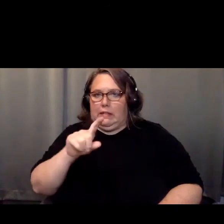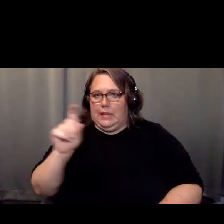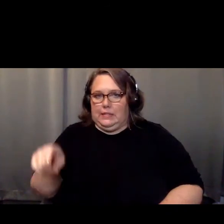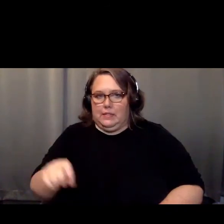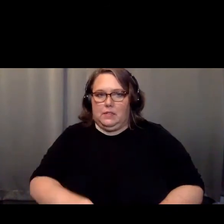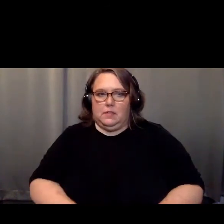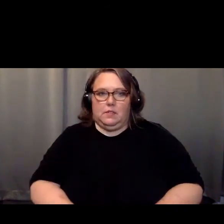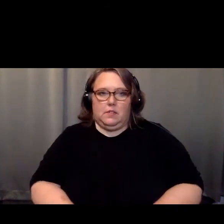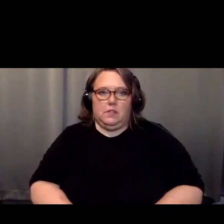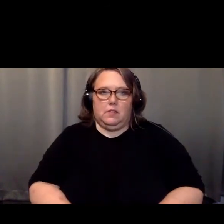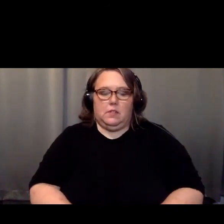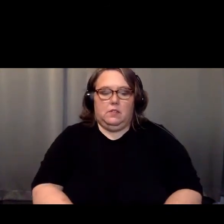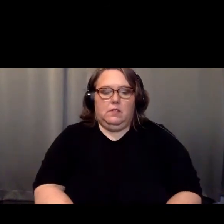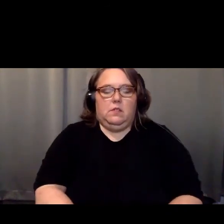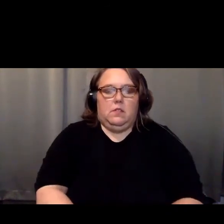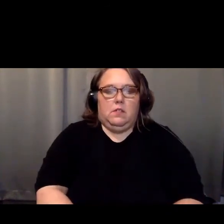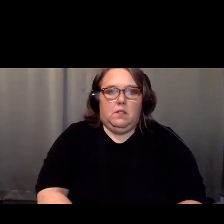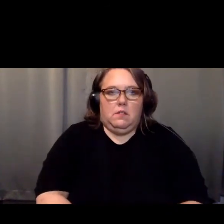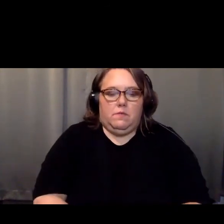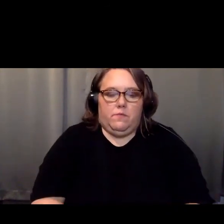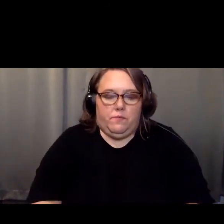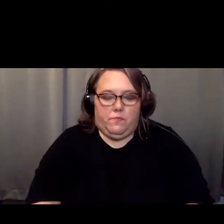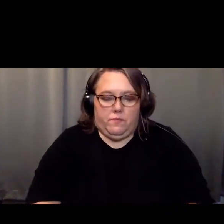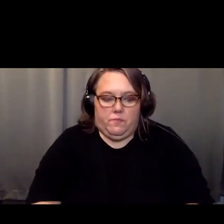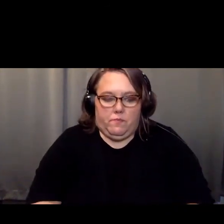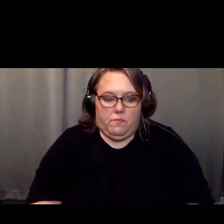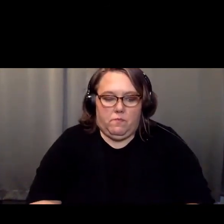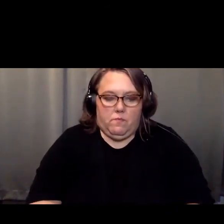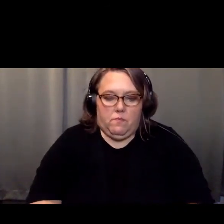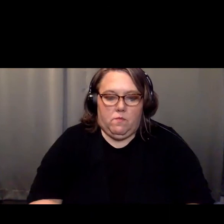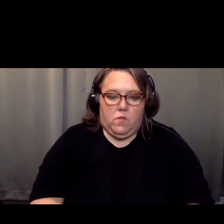Okay, so, and then also, one thing that I just want